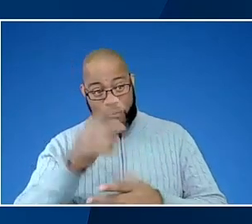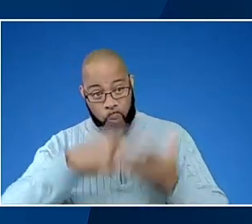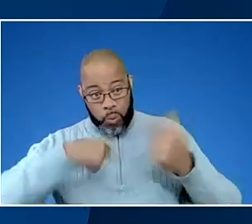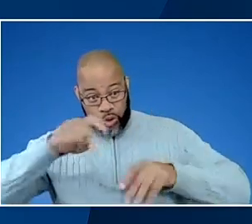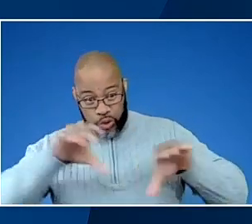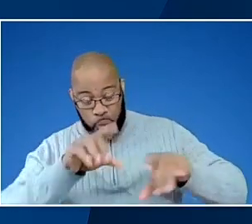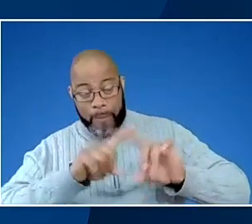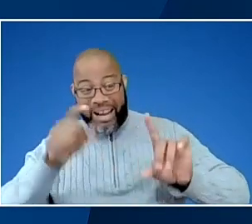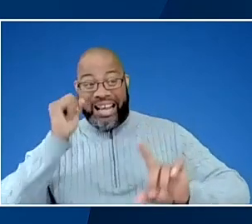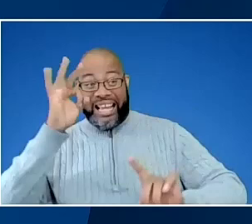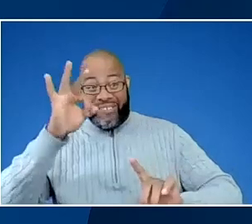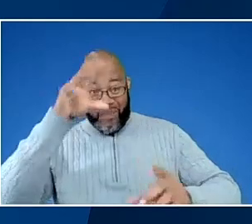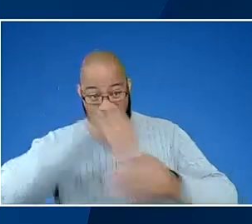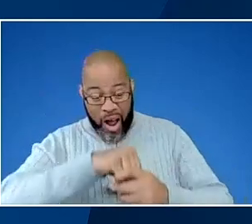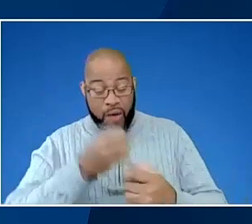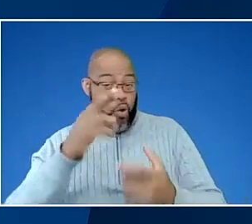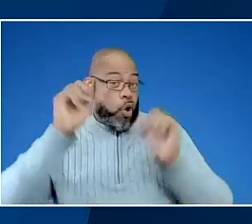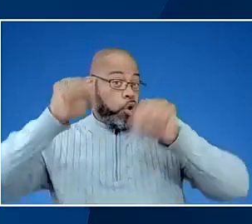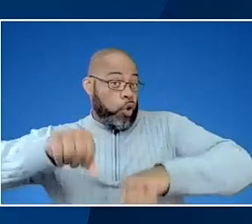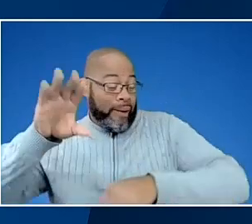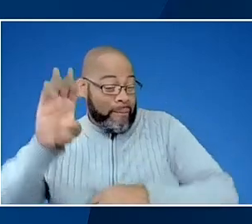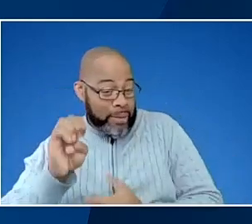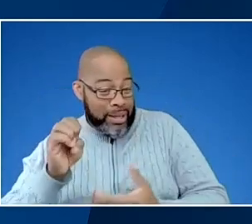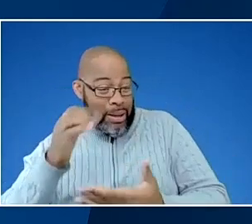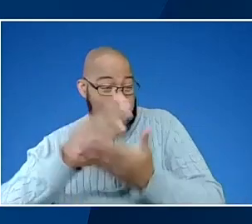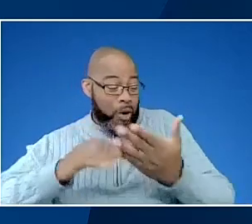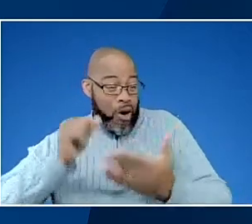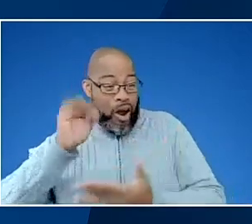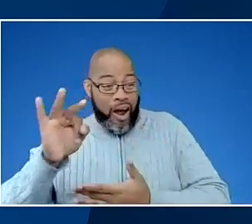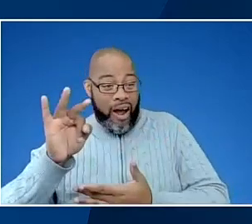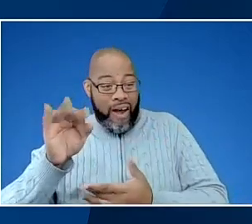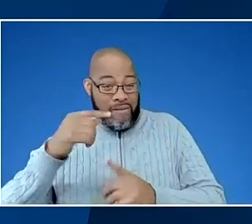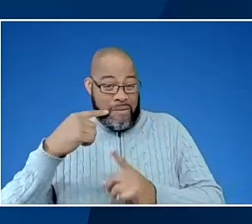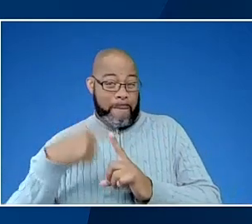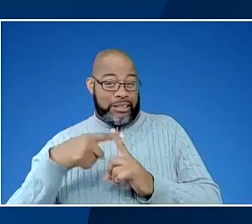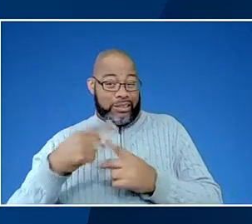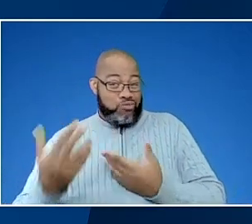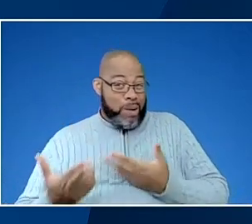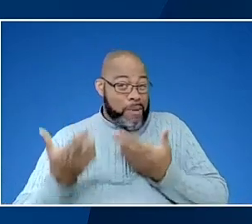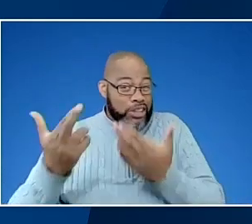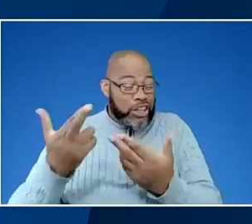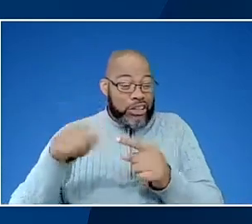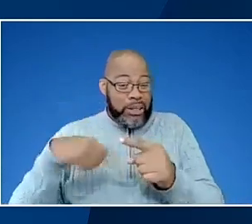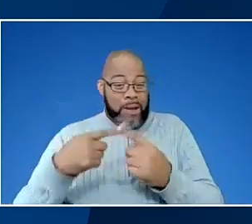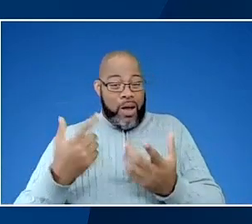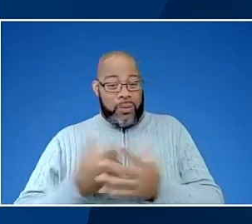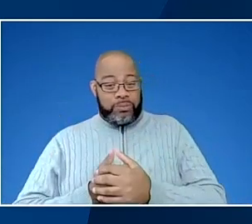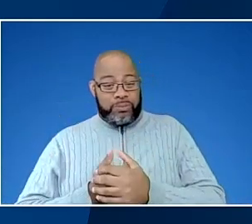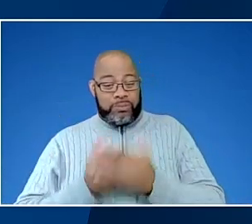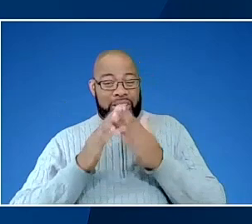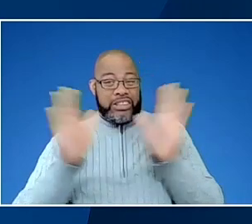are or could be part of a positive recommendation about the general eligibility change.